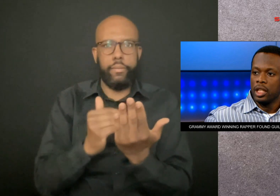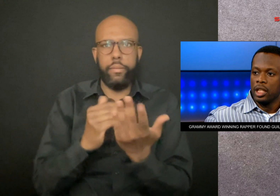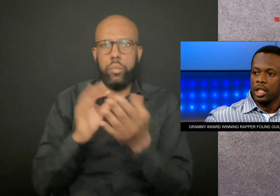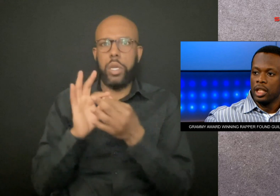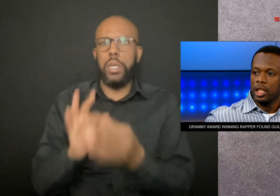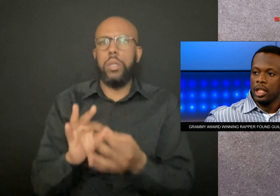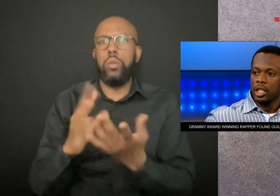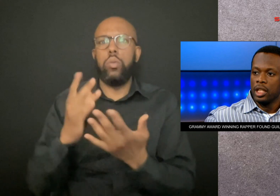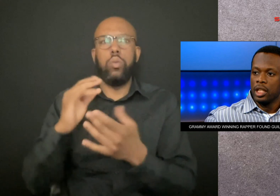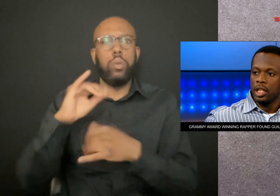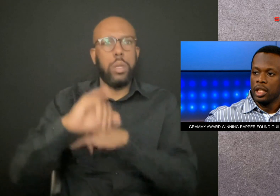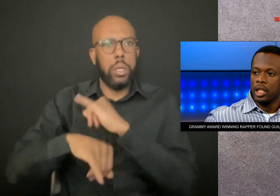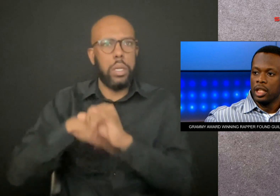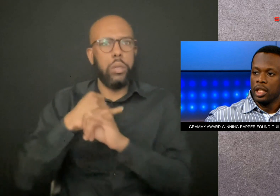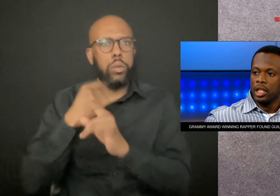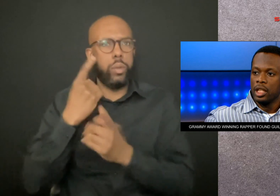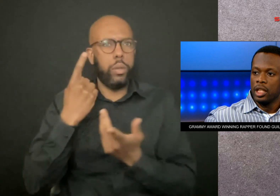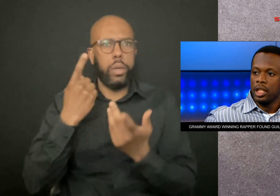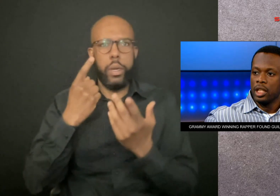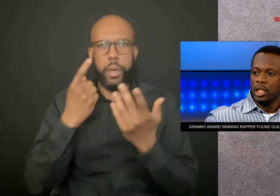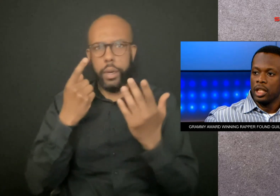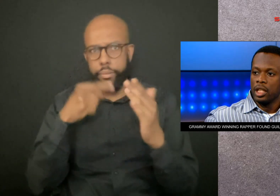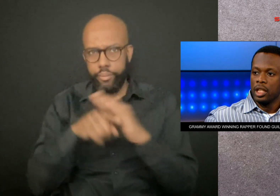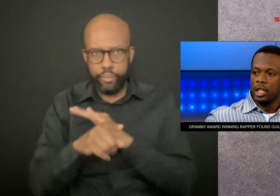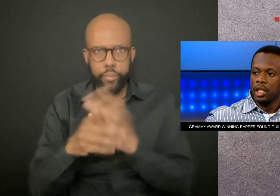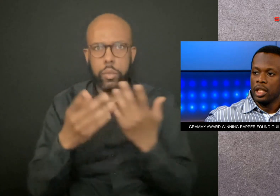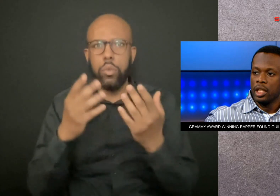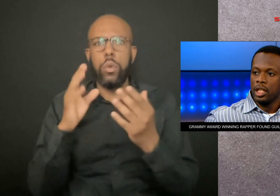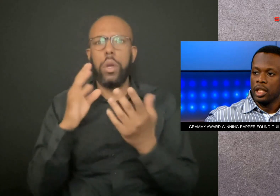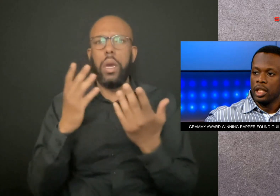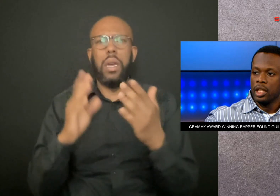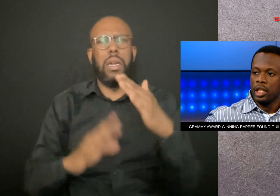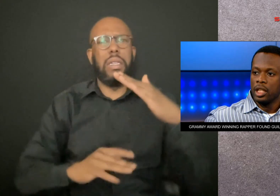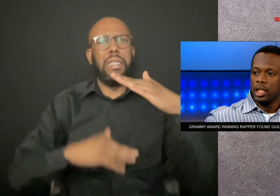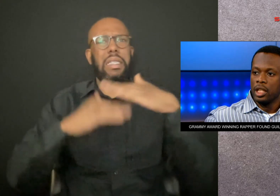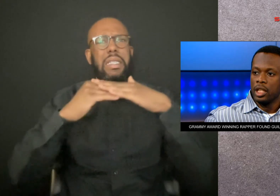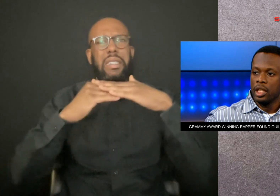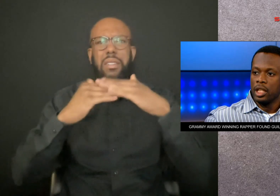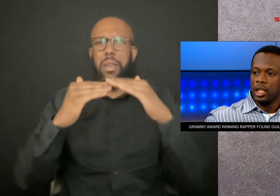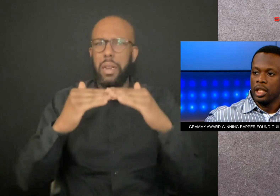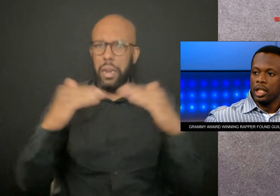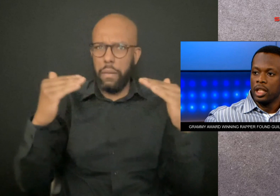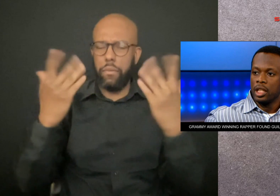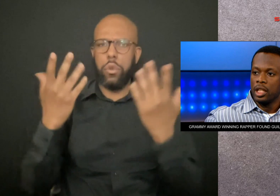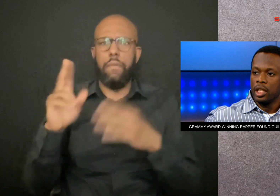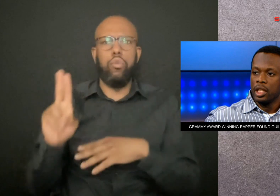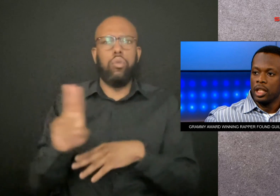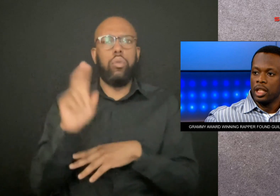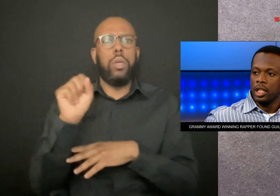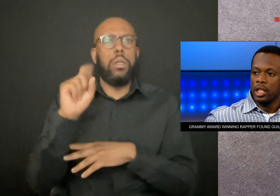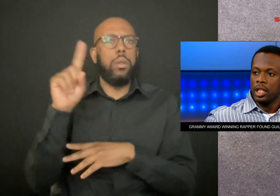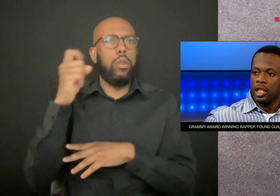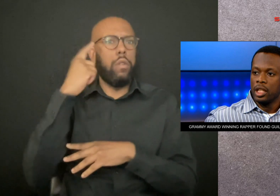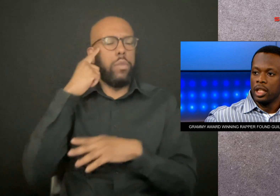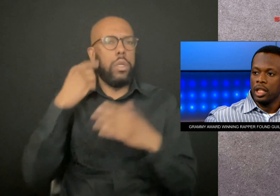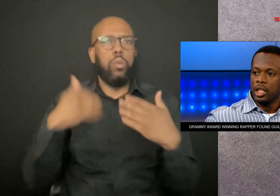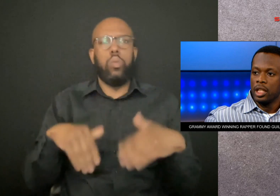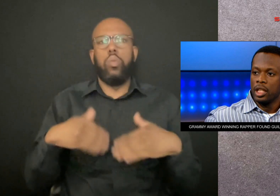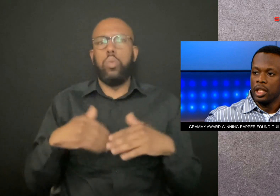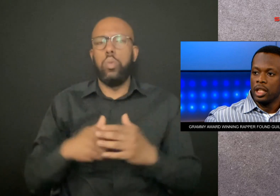He was found guilty of 10 criminal counts related to an international conspiracy reaching the highest levels of the US government.